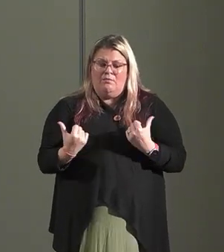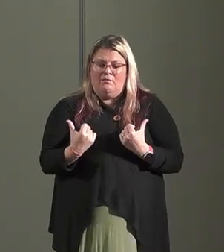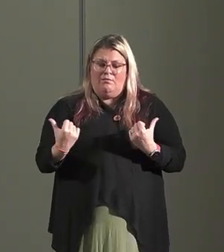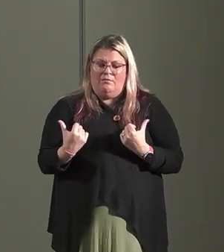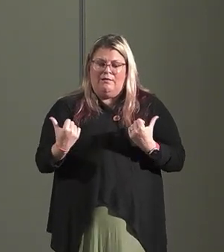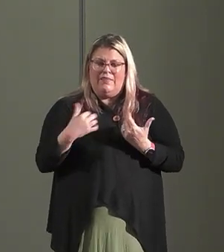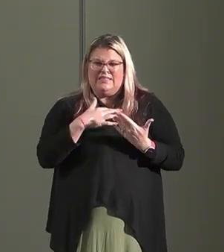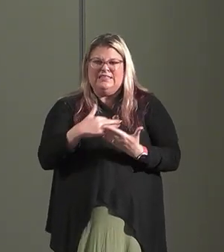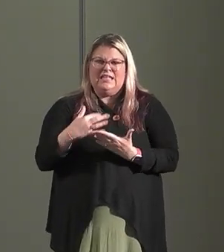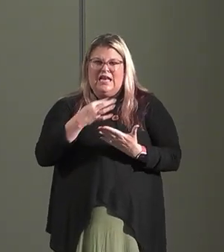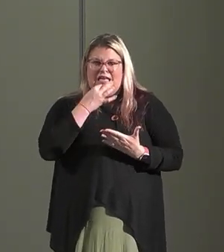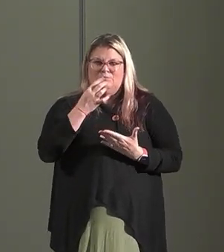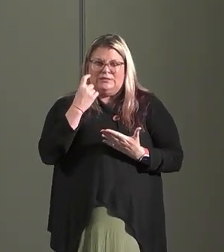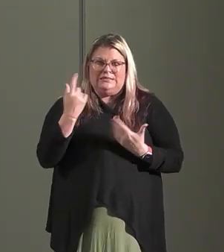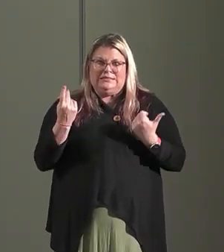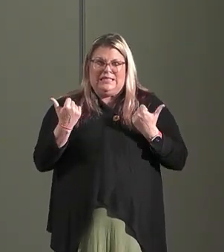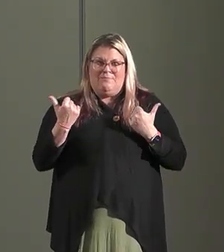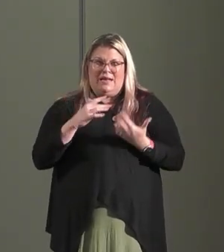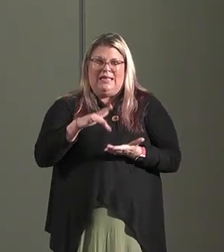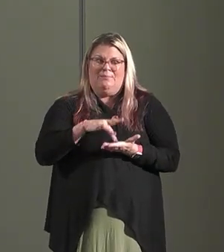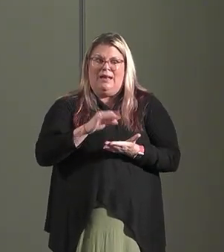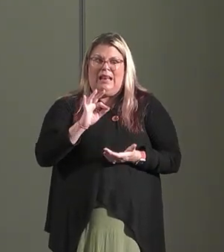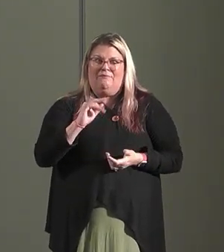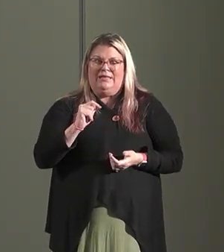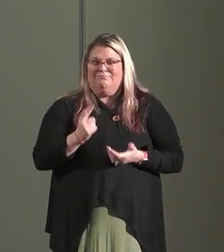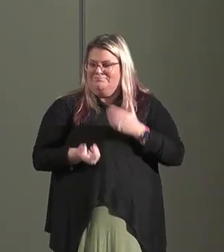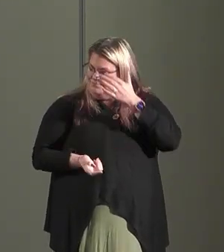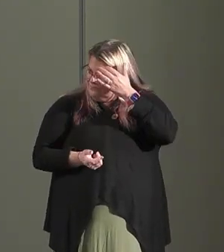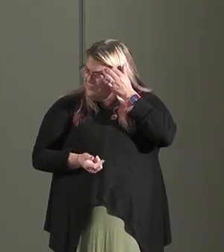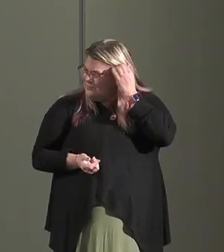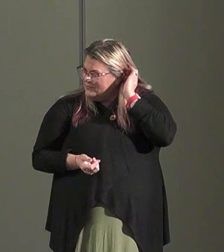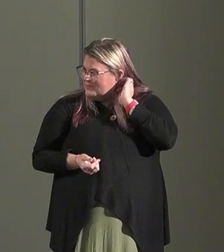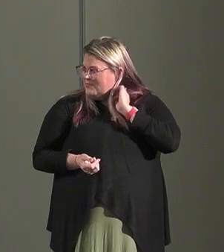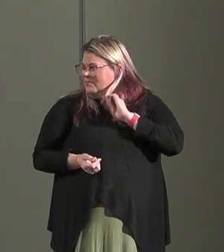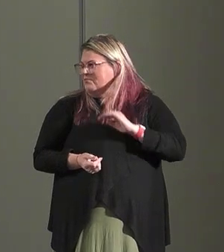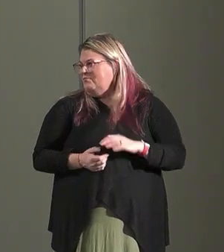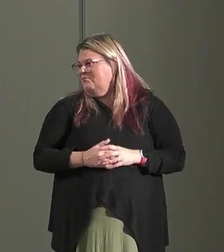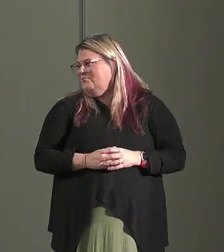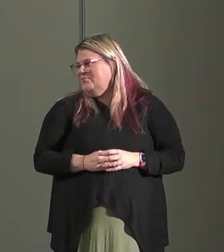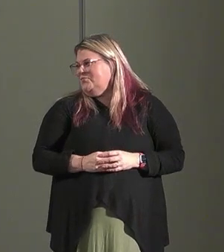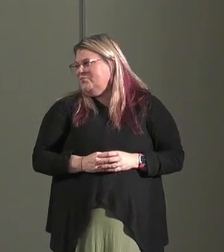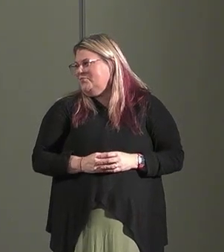Okay we will get you. >> TERRILL: The practical reason we were